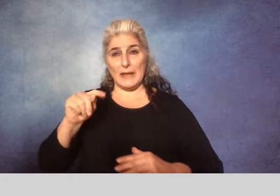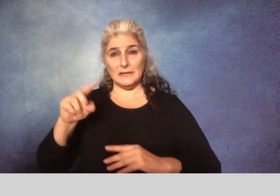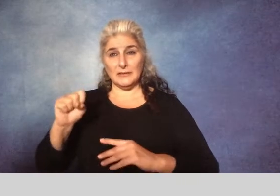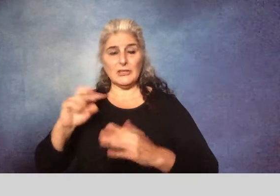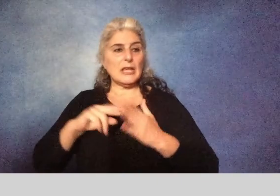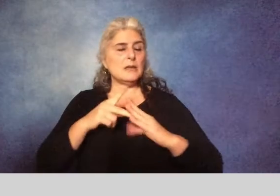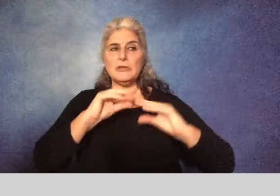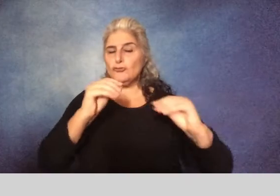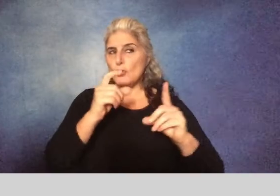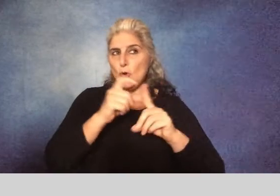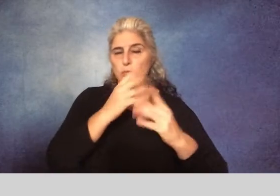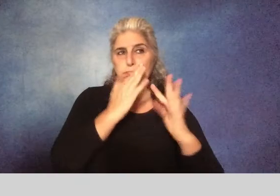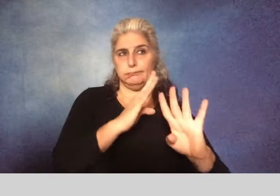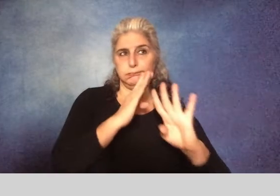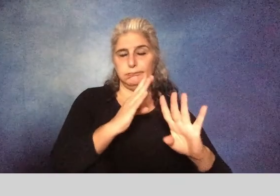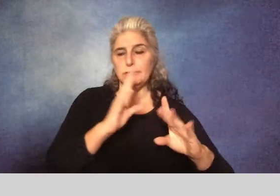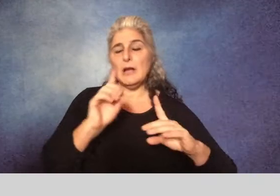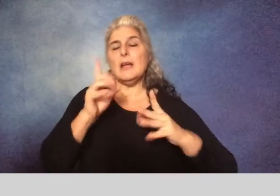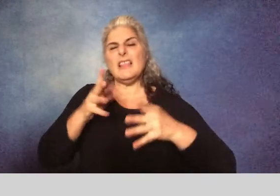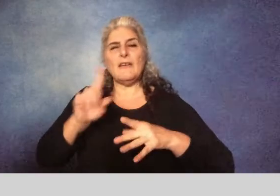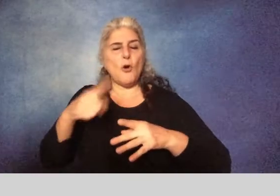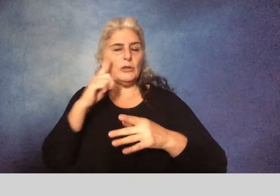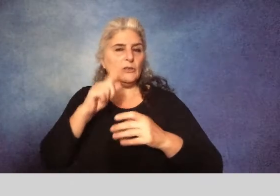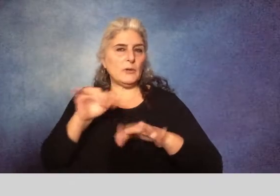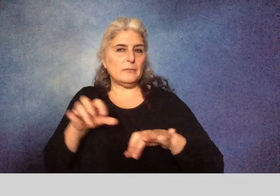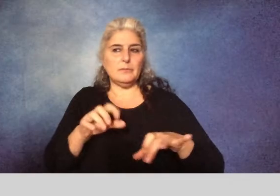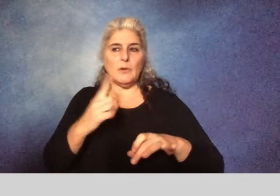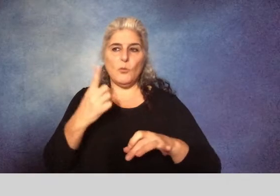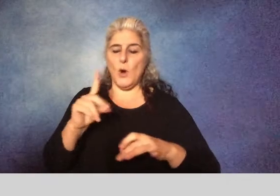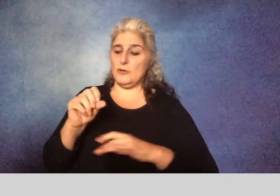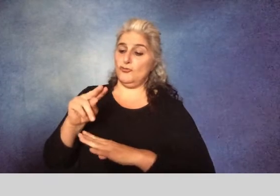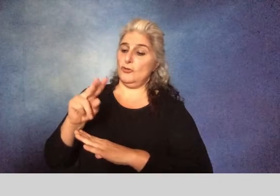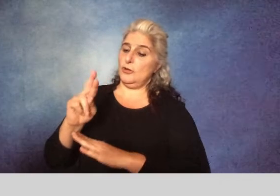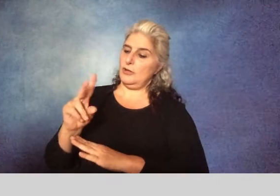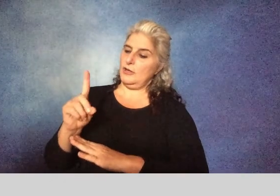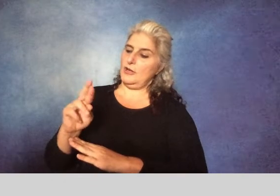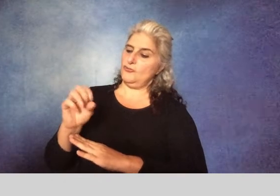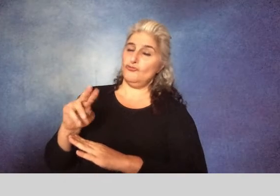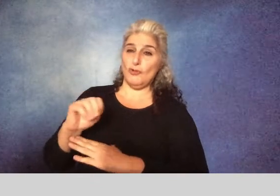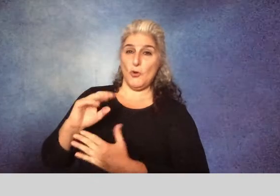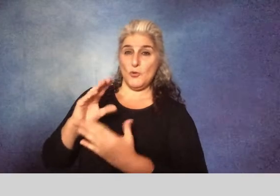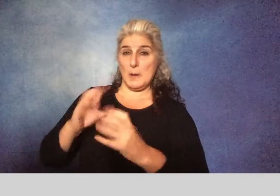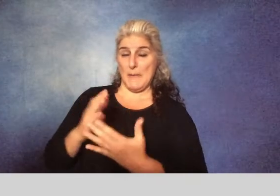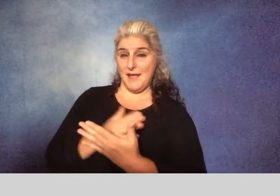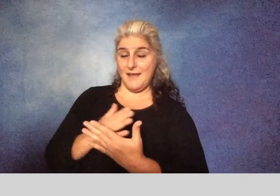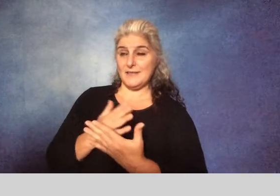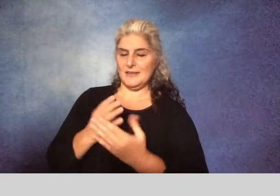the drone band named Mountains ranks highly for this. Liveness measures the presence of audience in the recording.